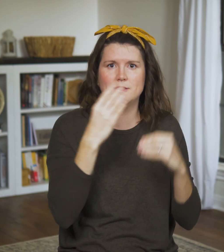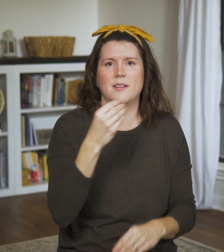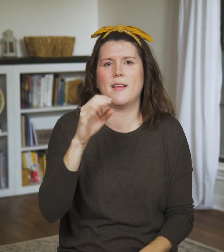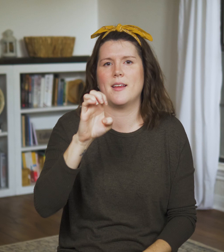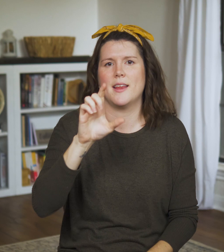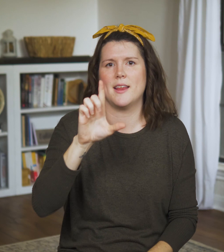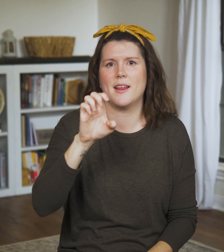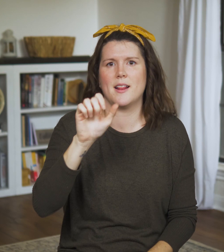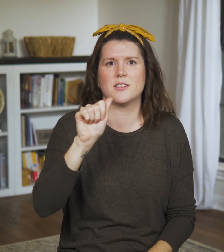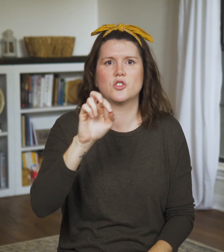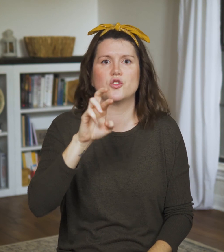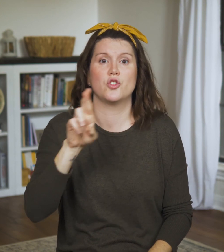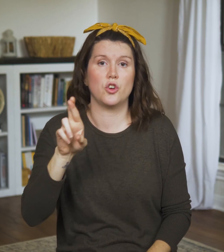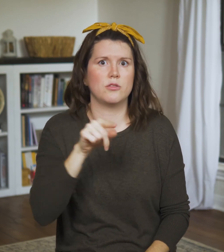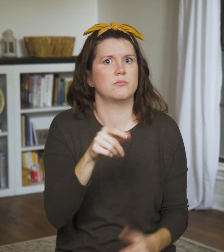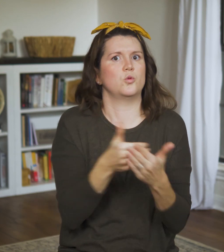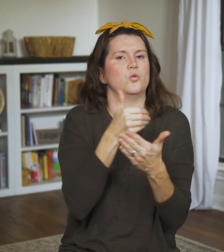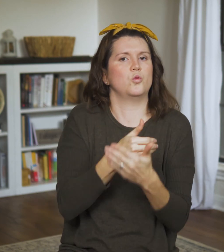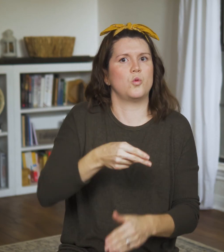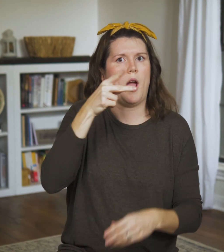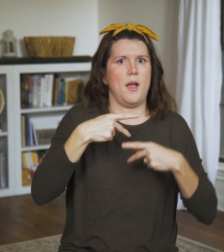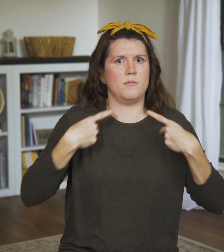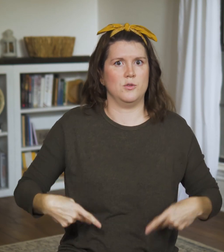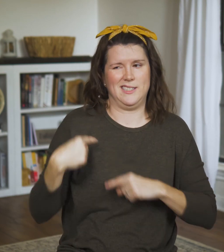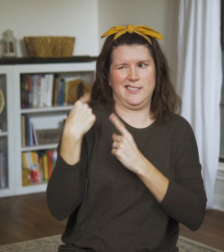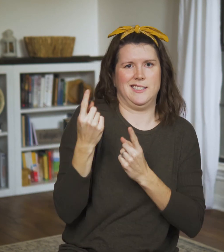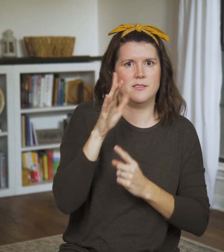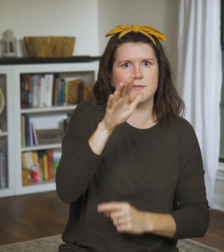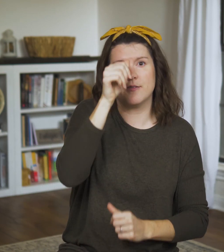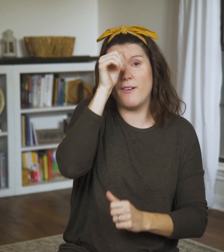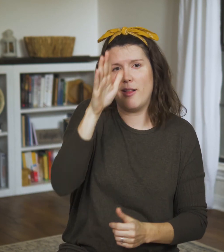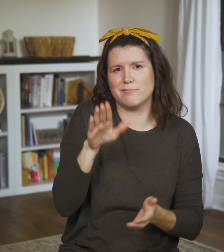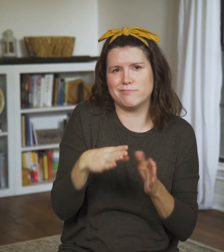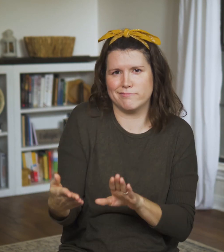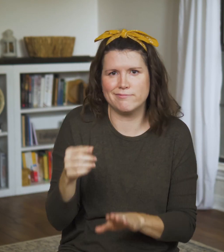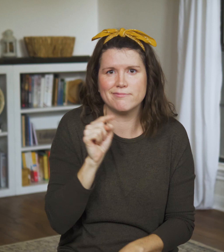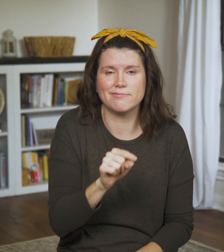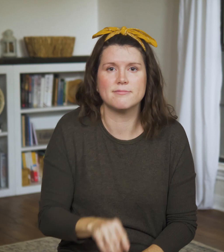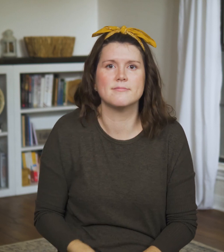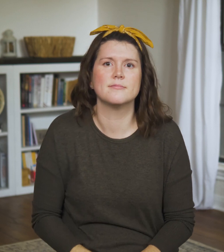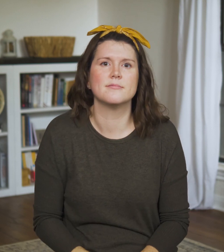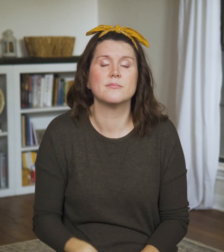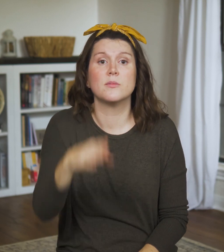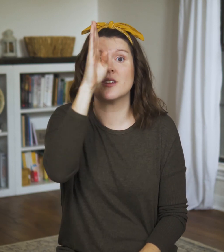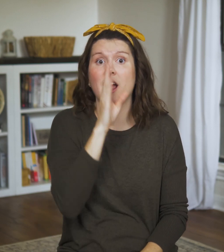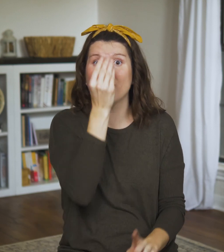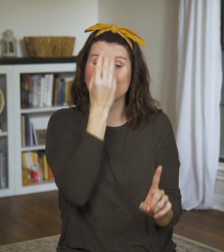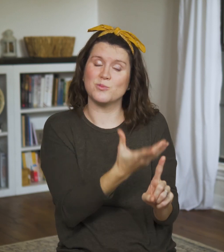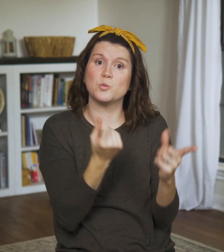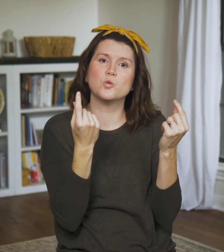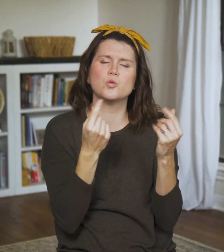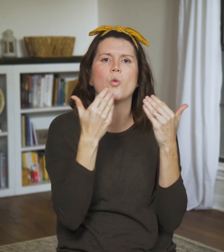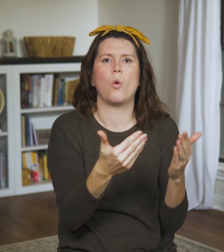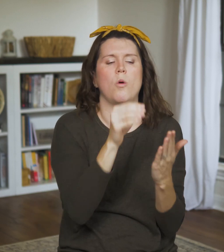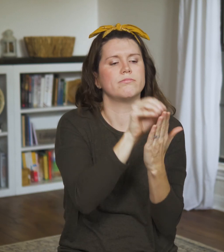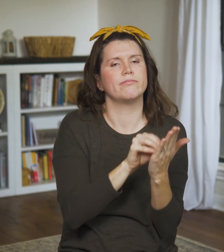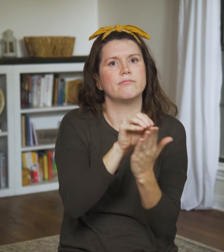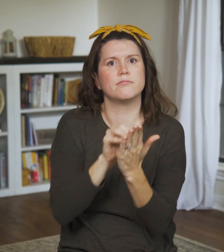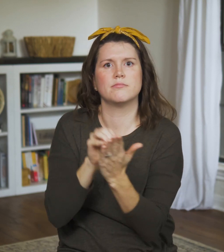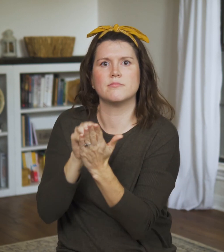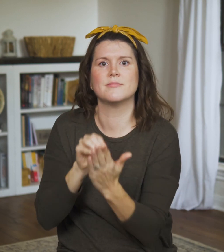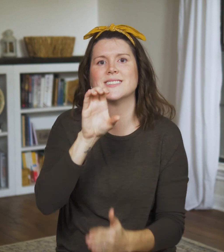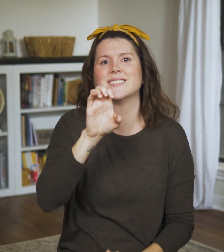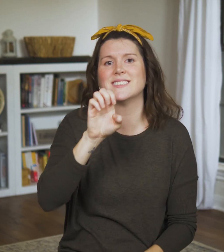and today opened with God talking to Moses and Eleazer,